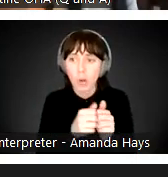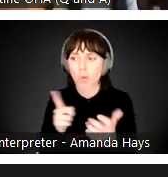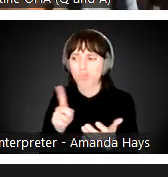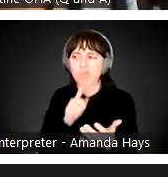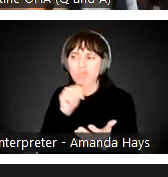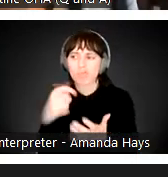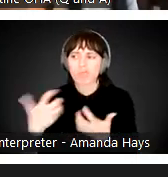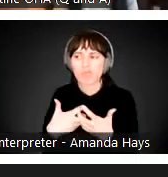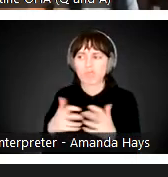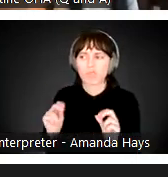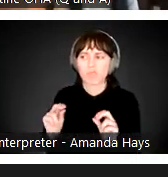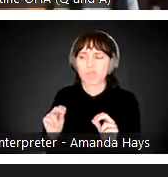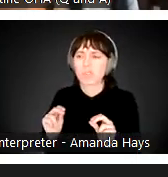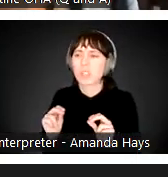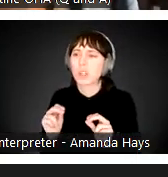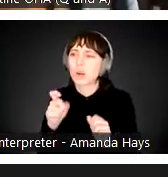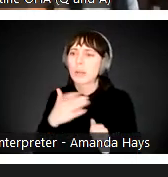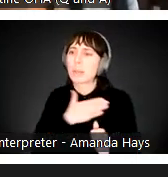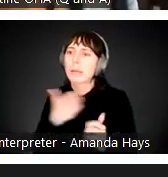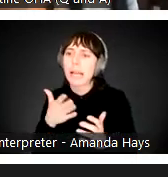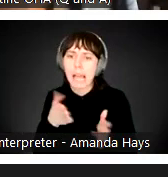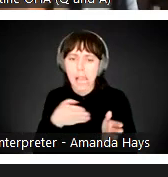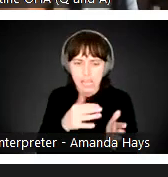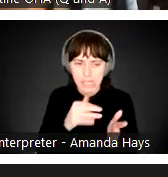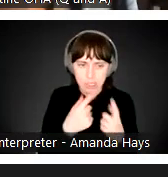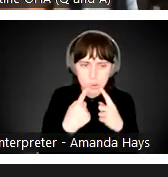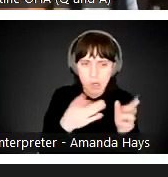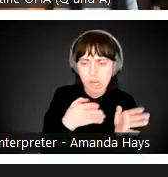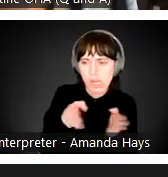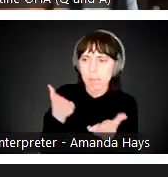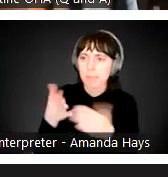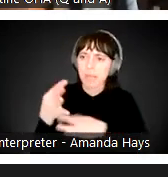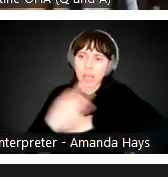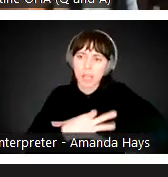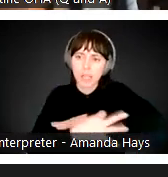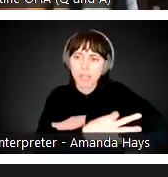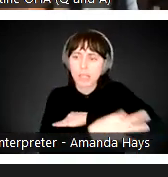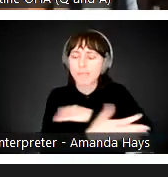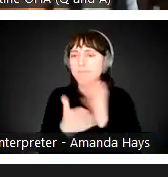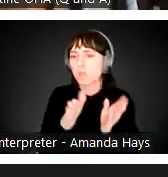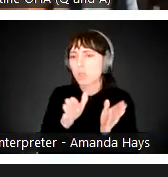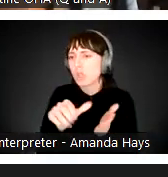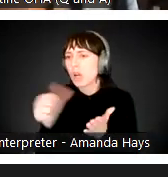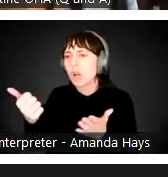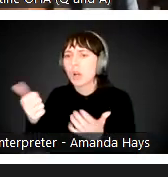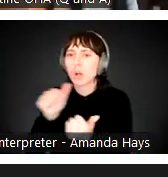And so, we have to be willing to kind of pivot and try other things, whether it's maybe acupuncture or other complementary